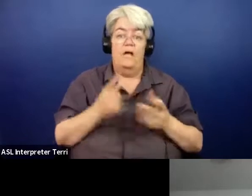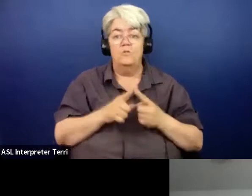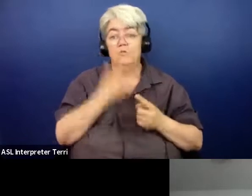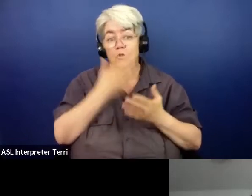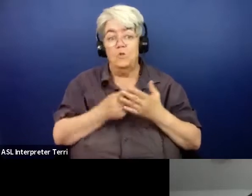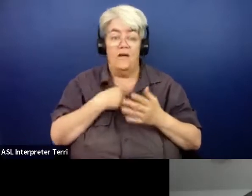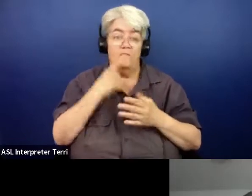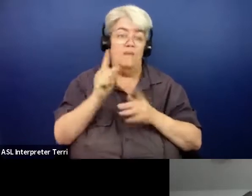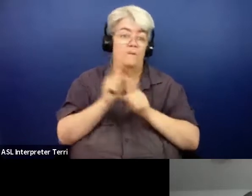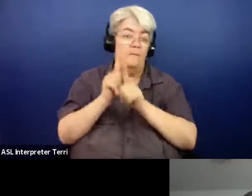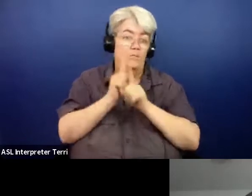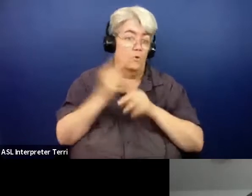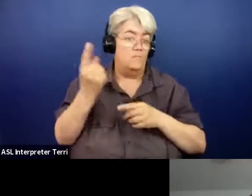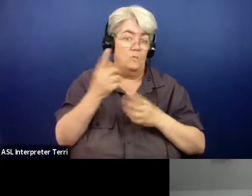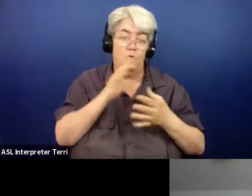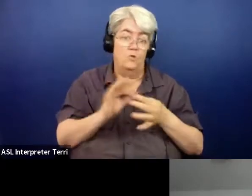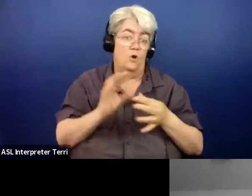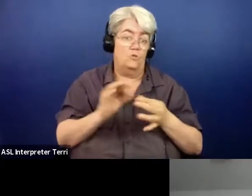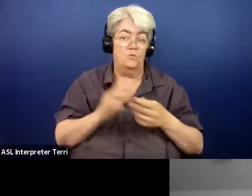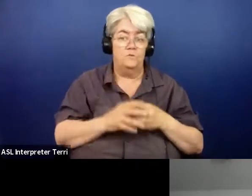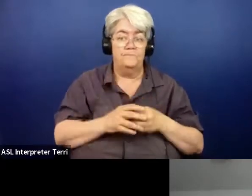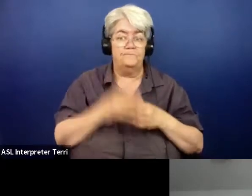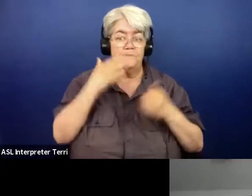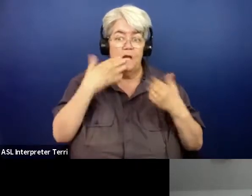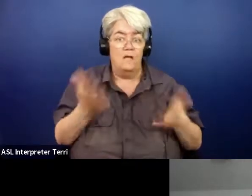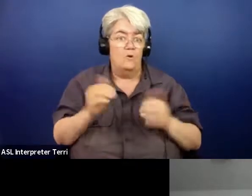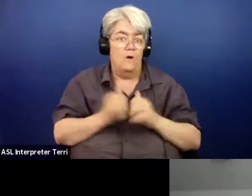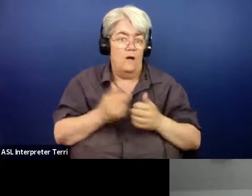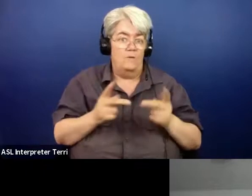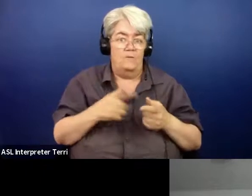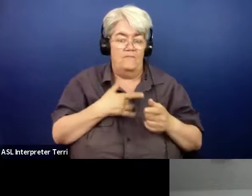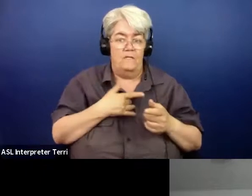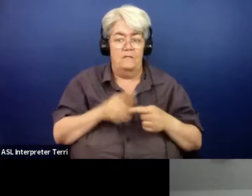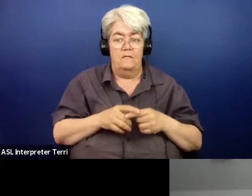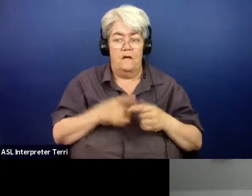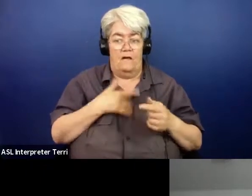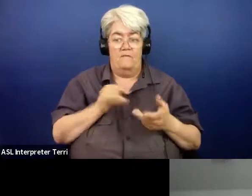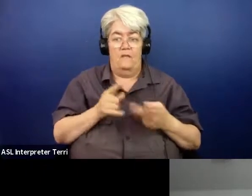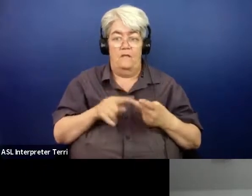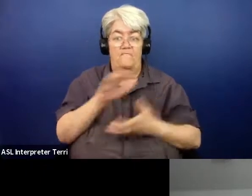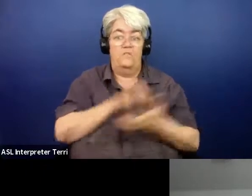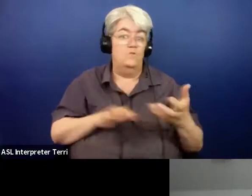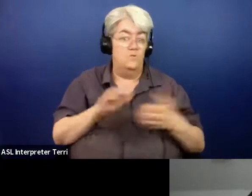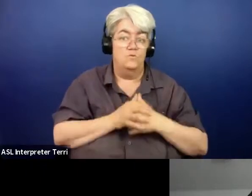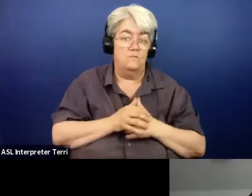can speak to. I don't know how other people felt. I felt completely confused by all of